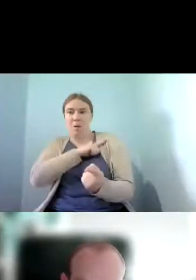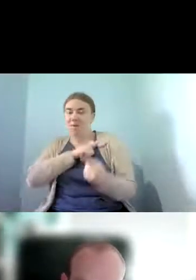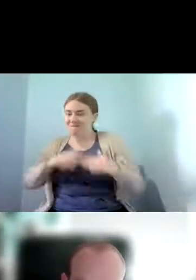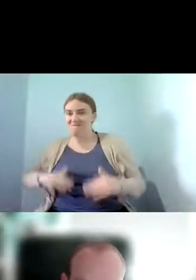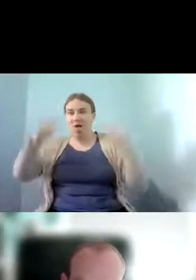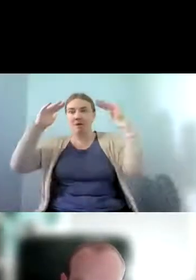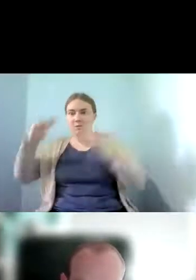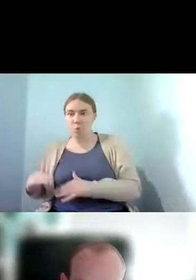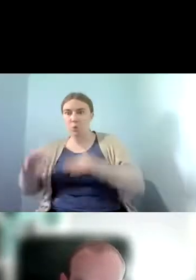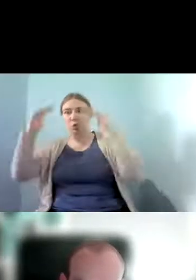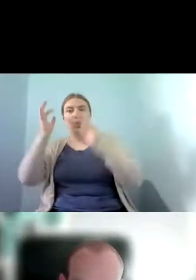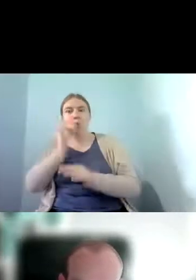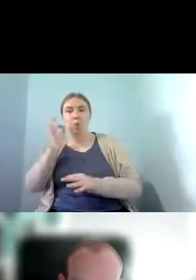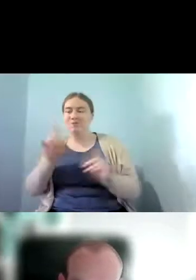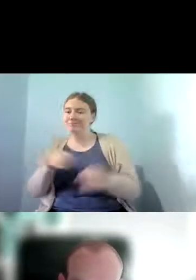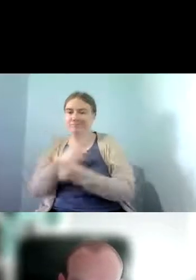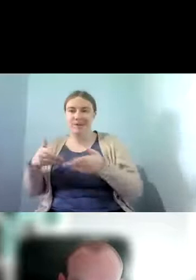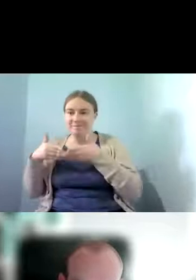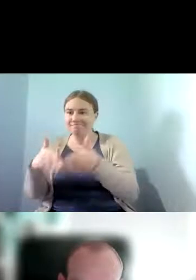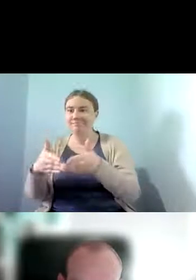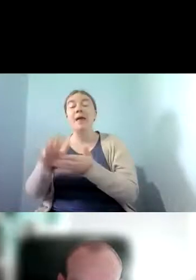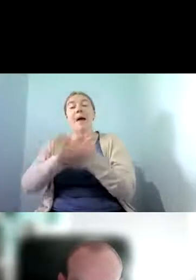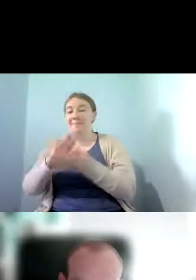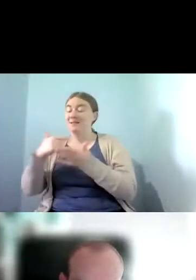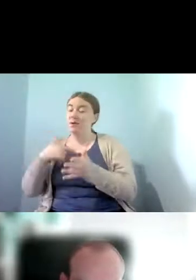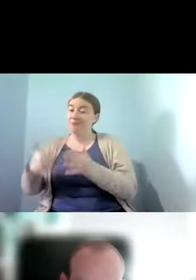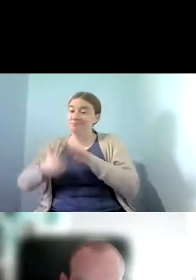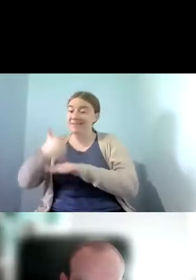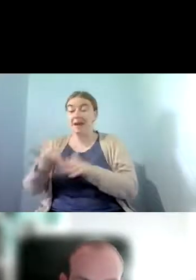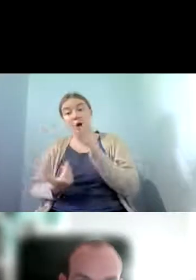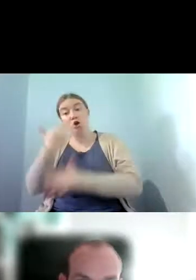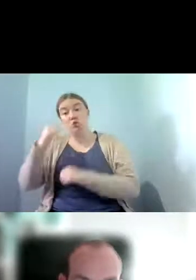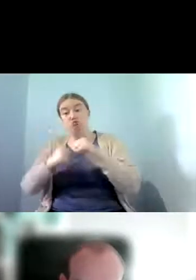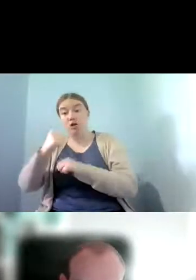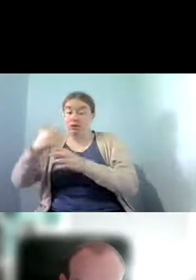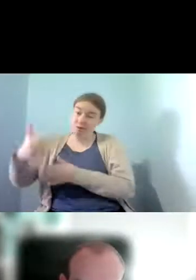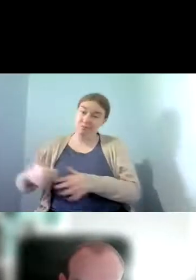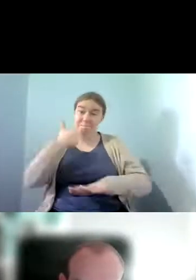a new structure adjacent to the existing weirs that allows fish to pass so what is a fish pass